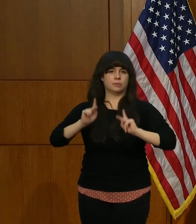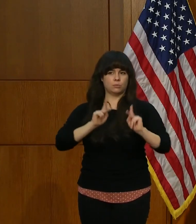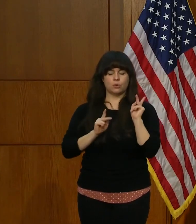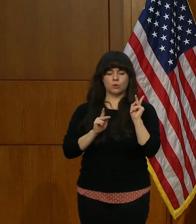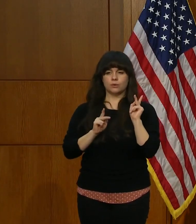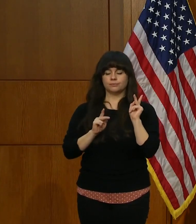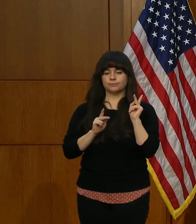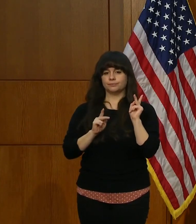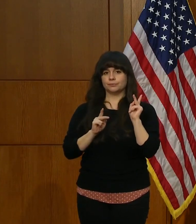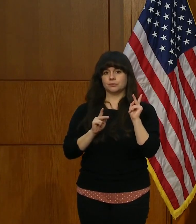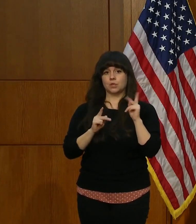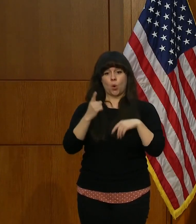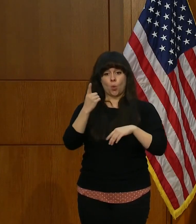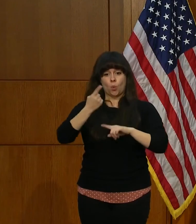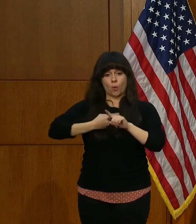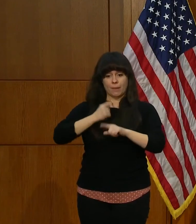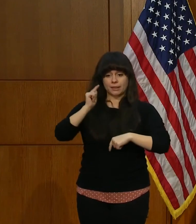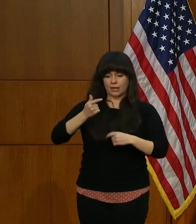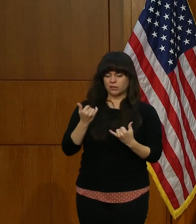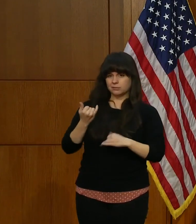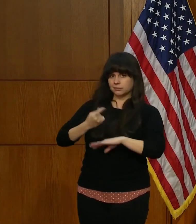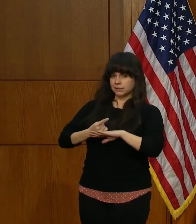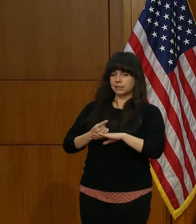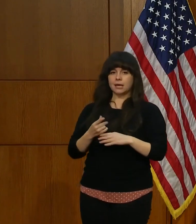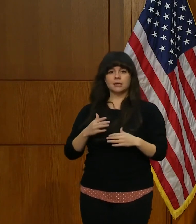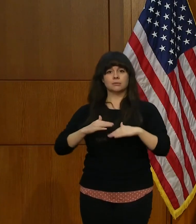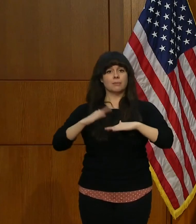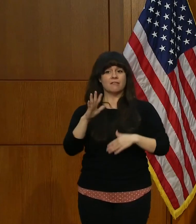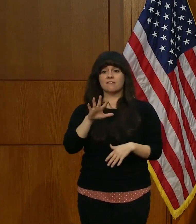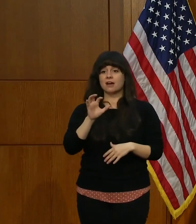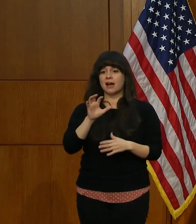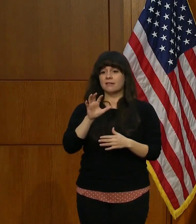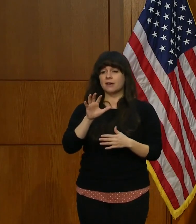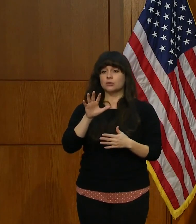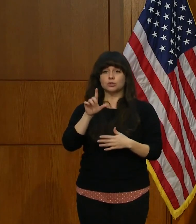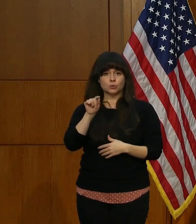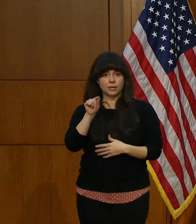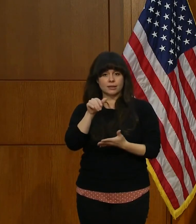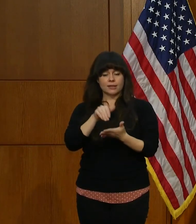ABOUT 500,000 PEOPLE TODAY,